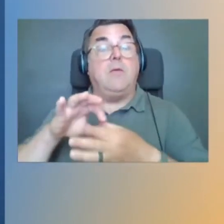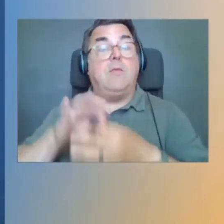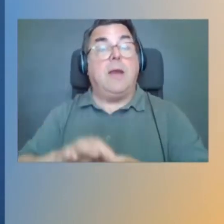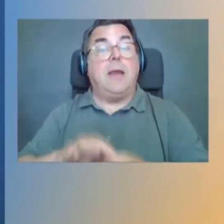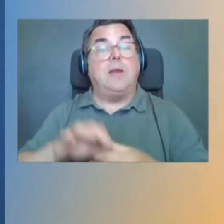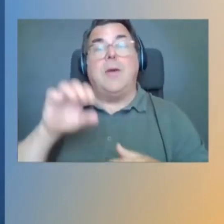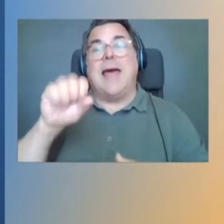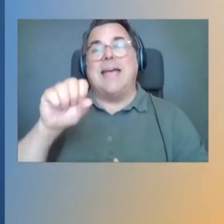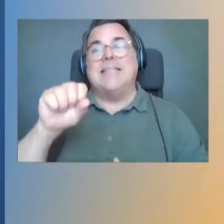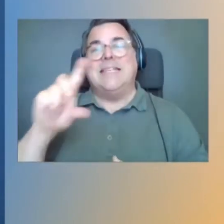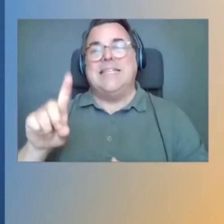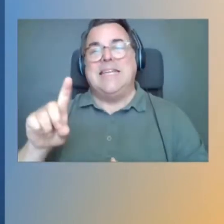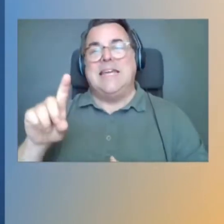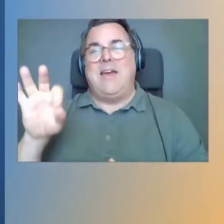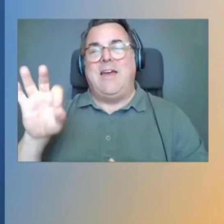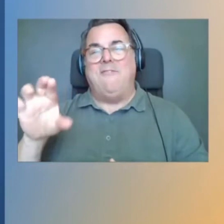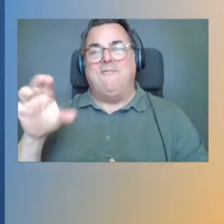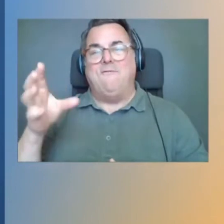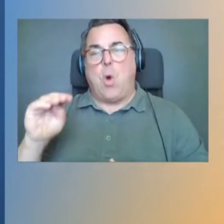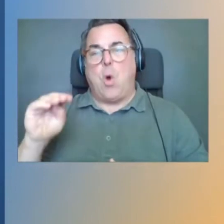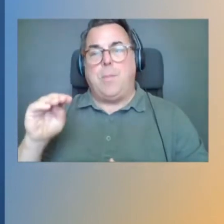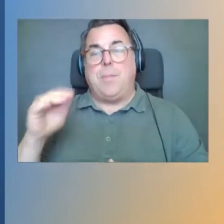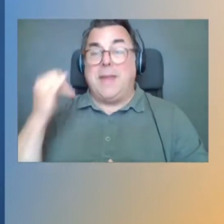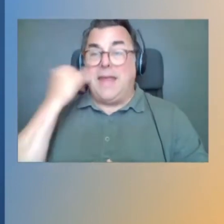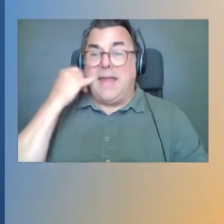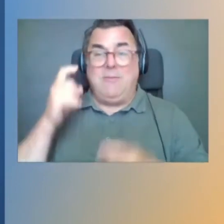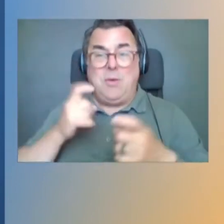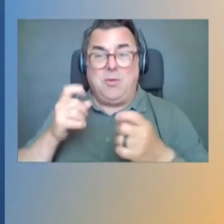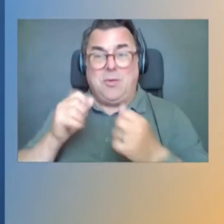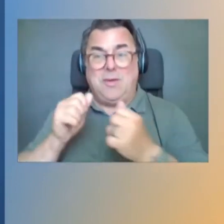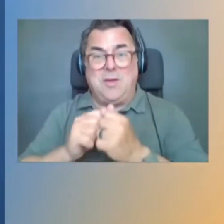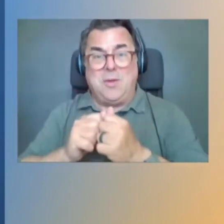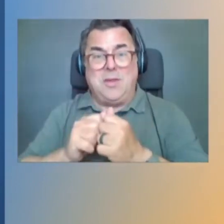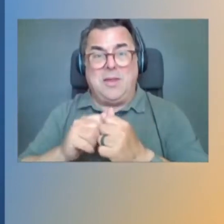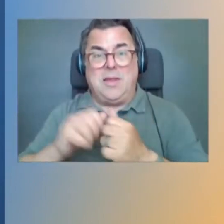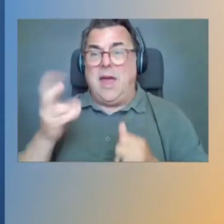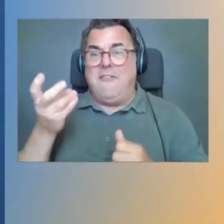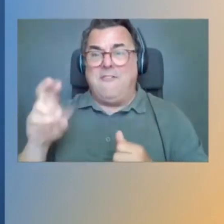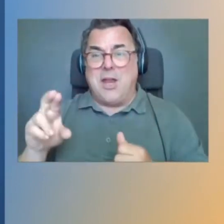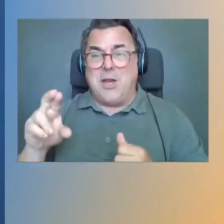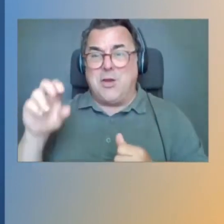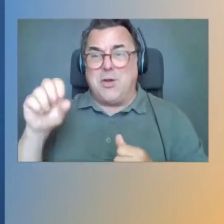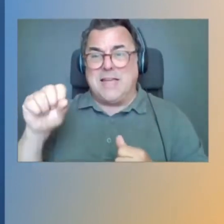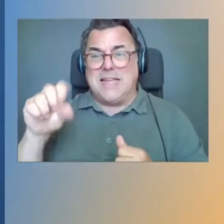And if we have to deal with vendor SSD solution, then it takes a long time to really address